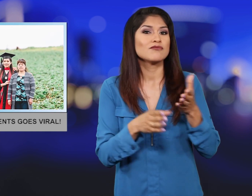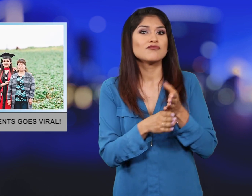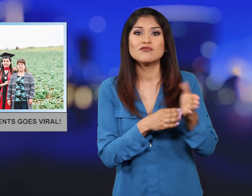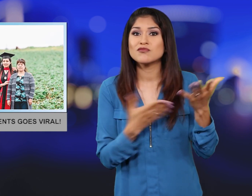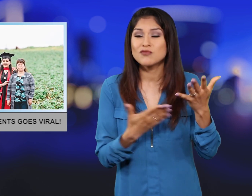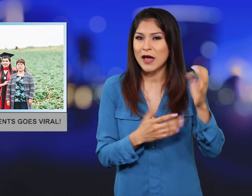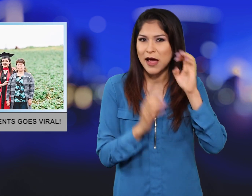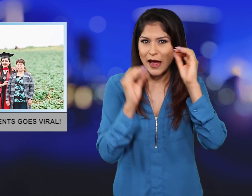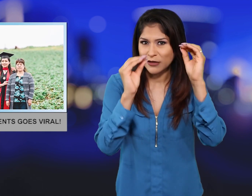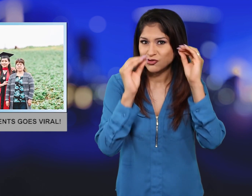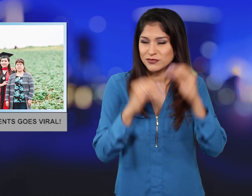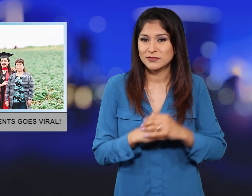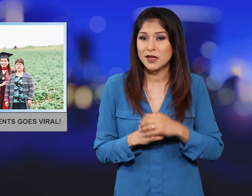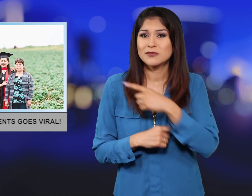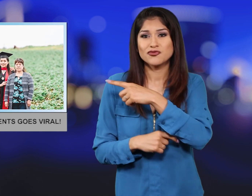State University.